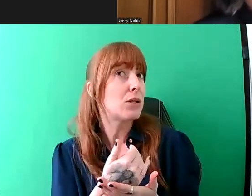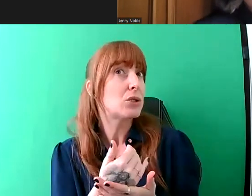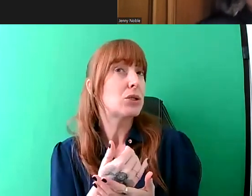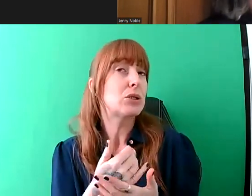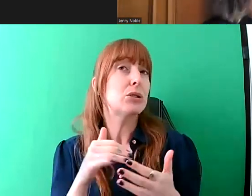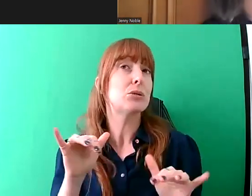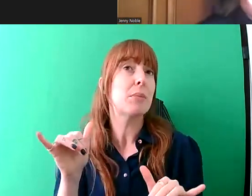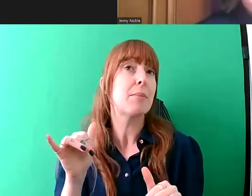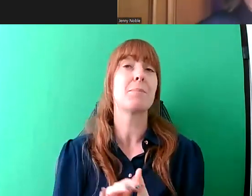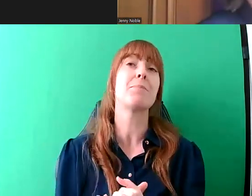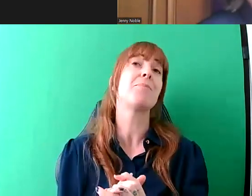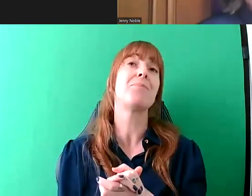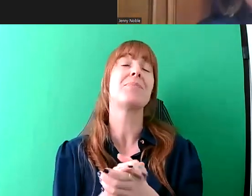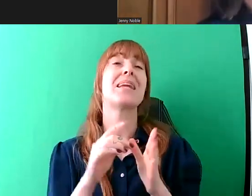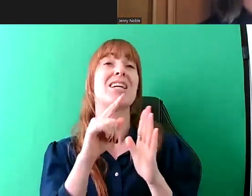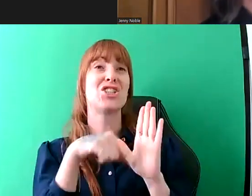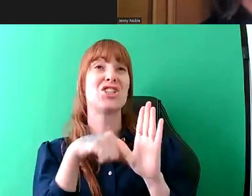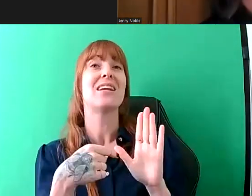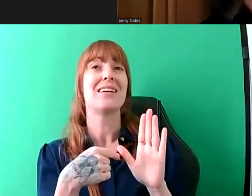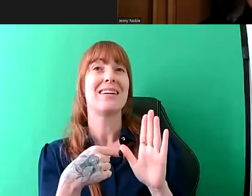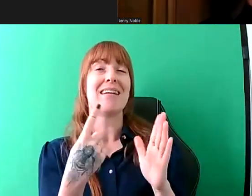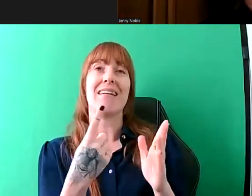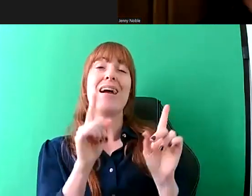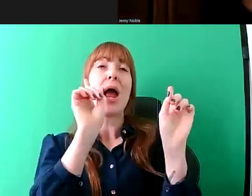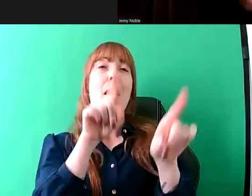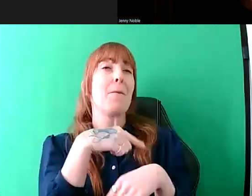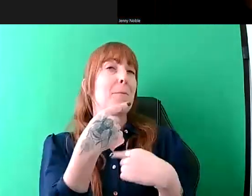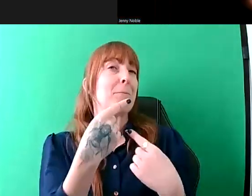Jenny: Yeah, I always find this impossible to answer because everyday I've got a different